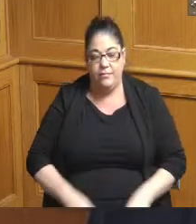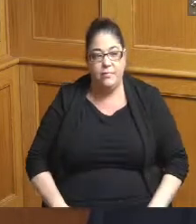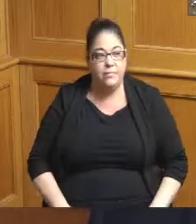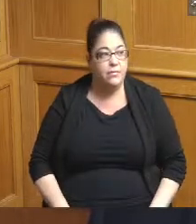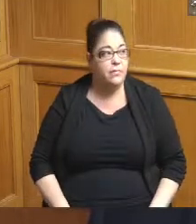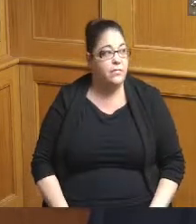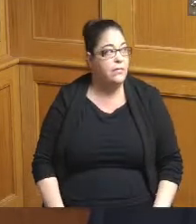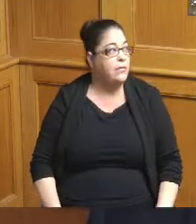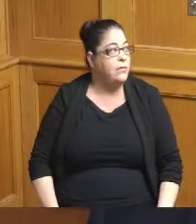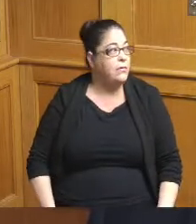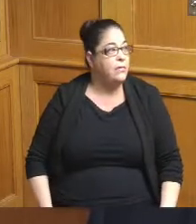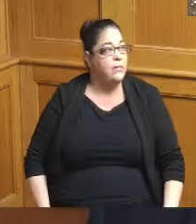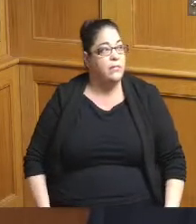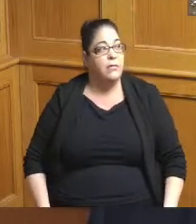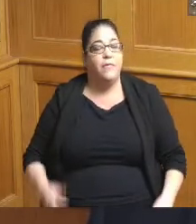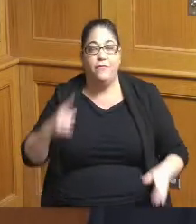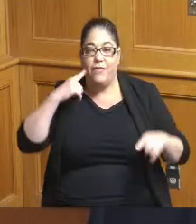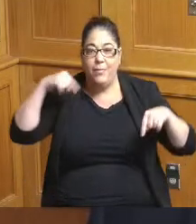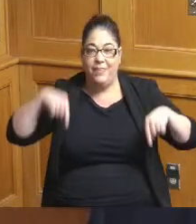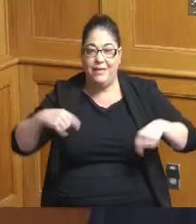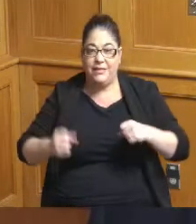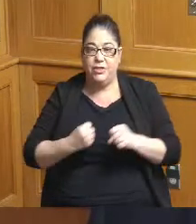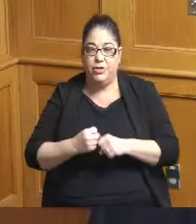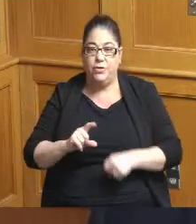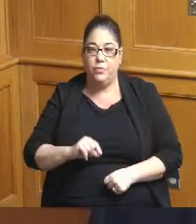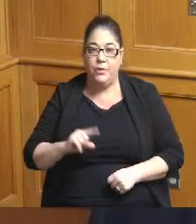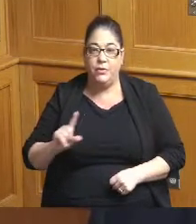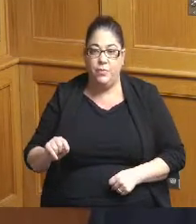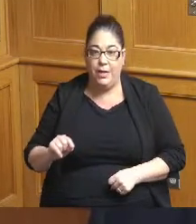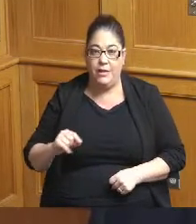this year's budget or next it would come from this year's budget boy you're moving quick I don't know